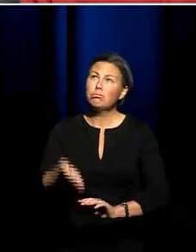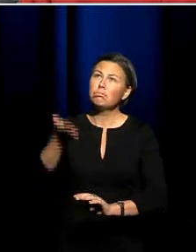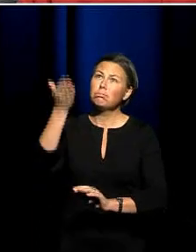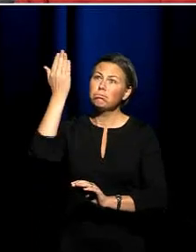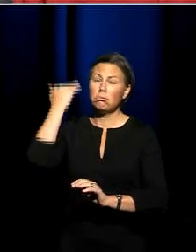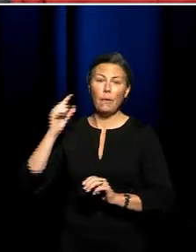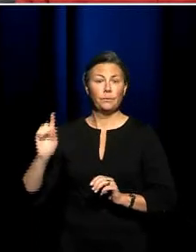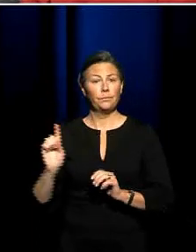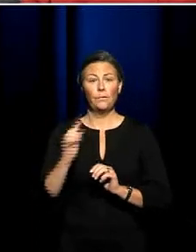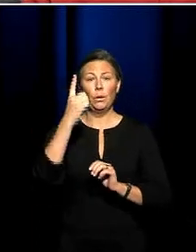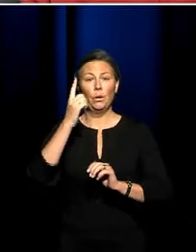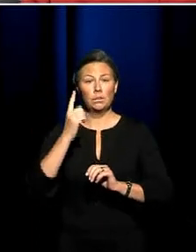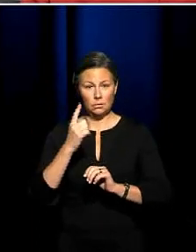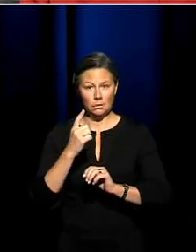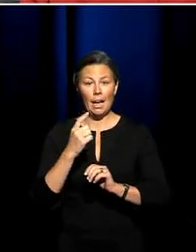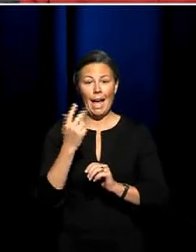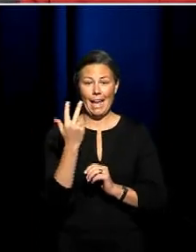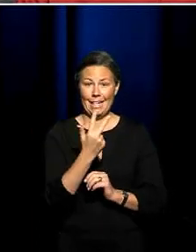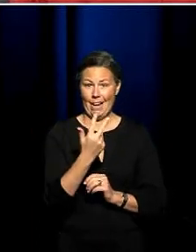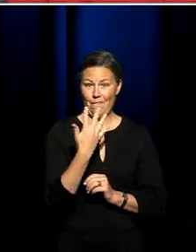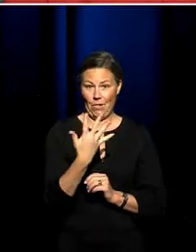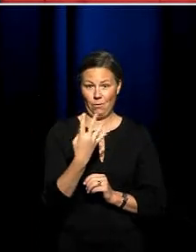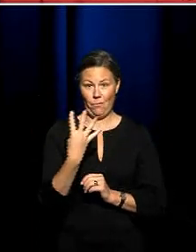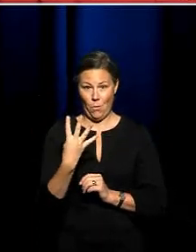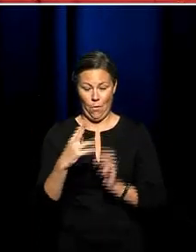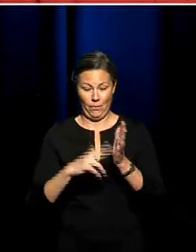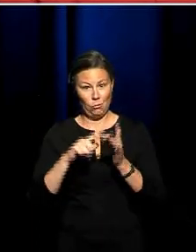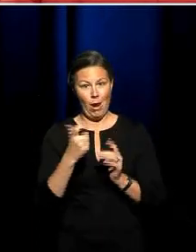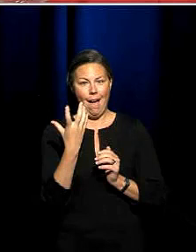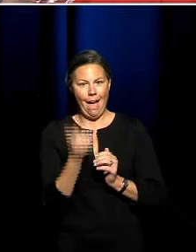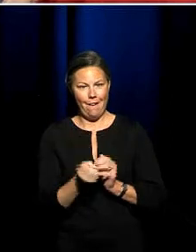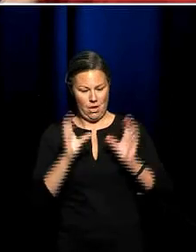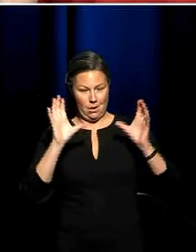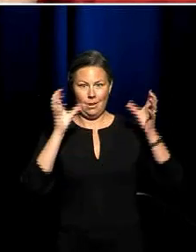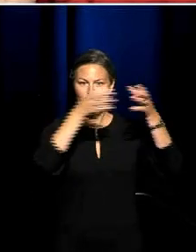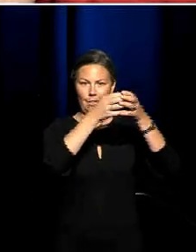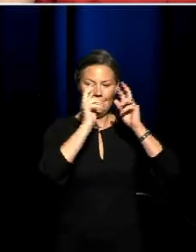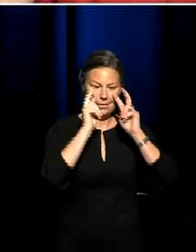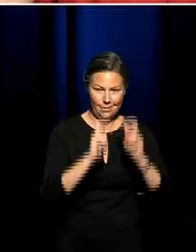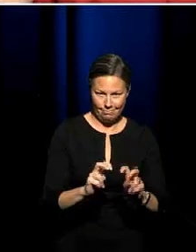in 1854. This particular Royal Commission is set up under a Commonwealth law, known